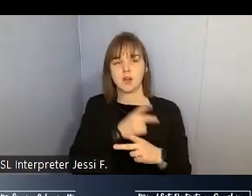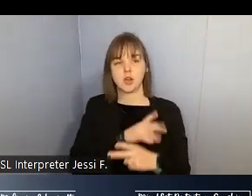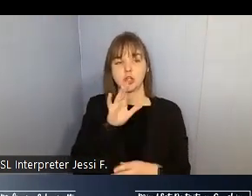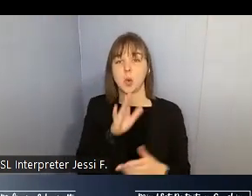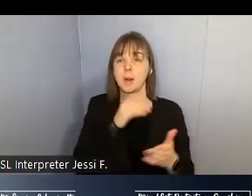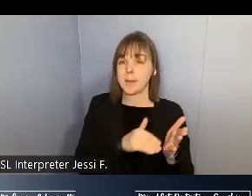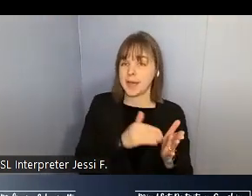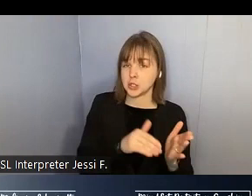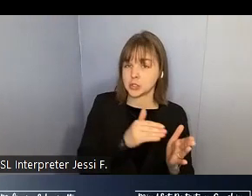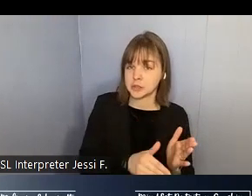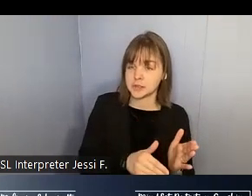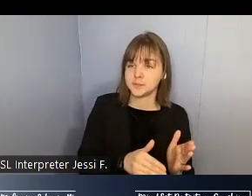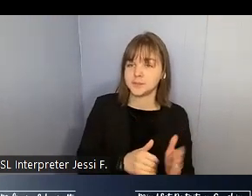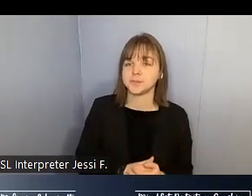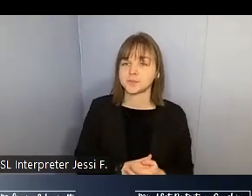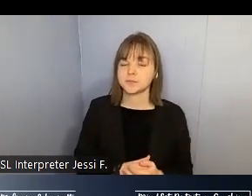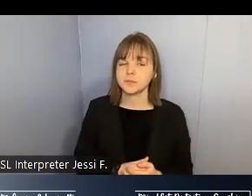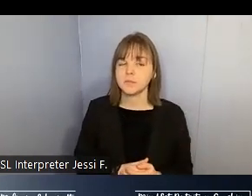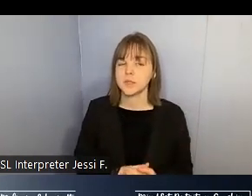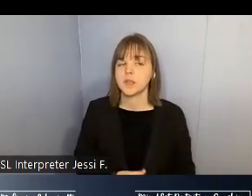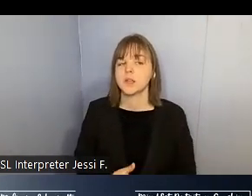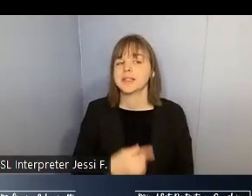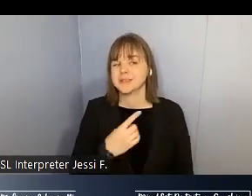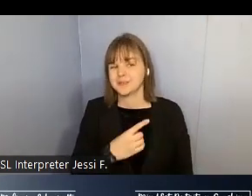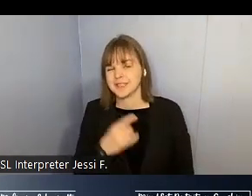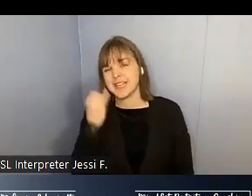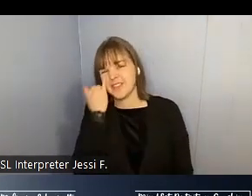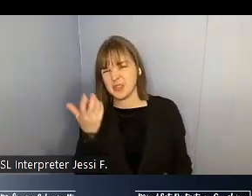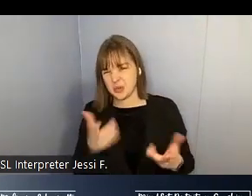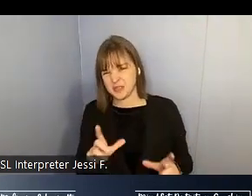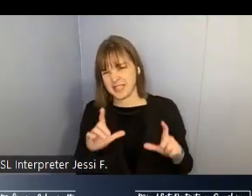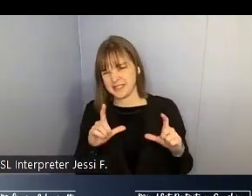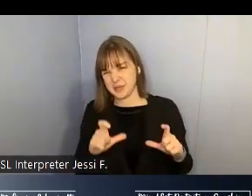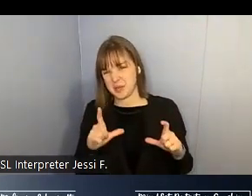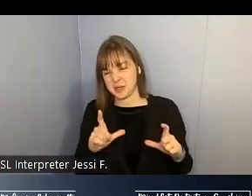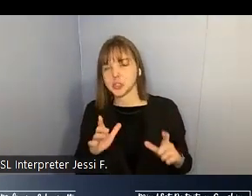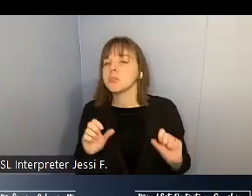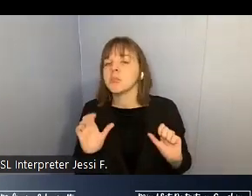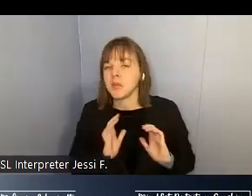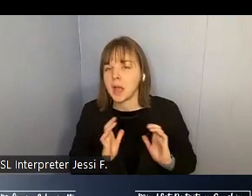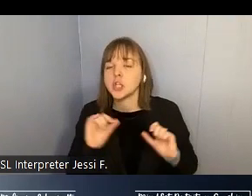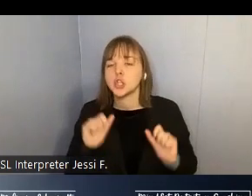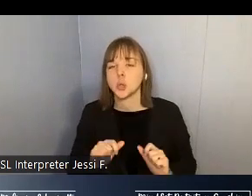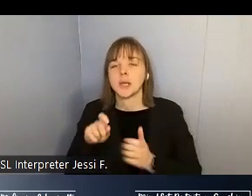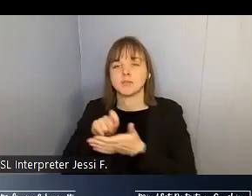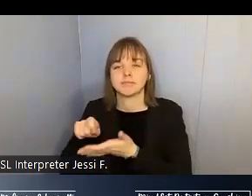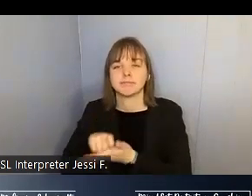Now, if taking pictures isn't your thing, use an old-school notebook. Just write it down. Keep a journal. It doesn't matter how you do it, but doing